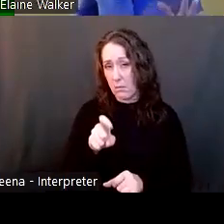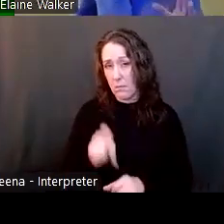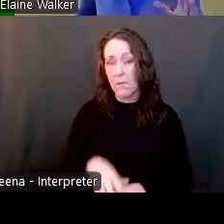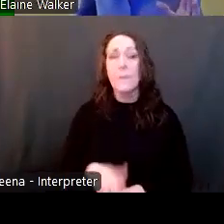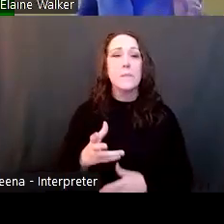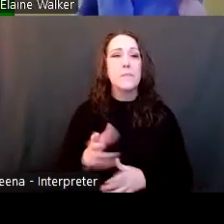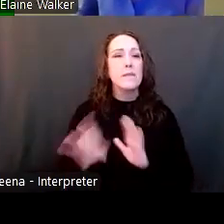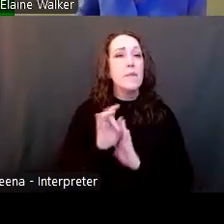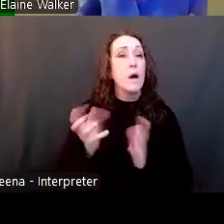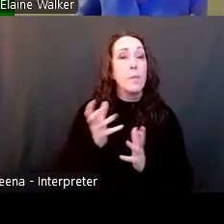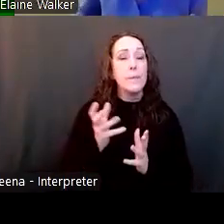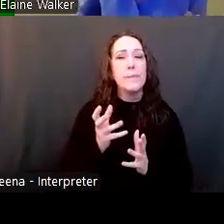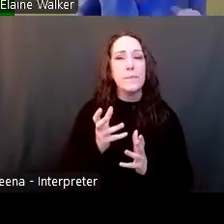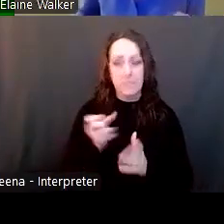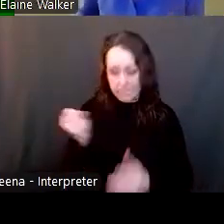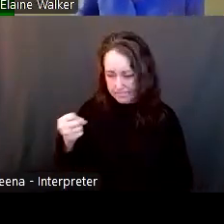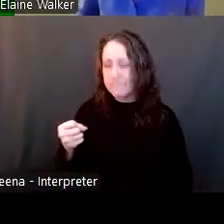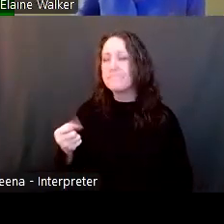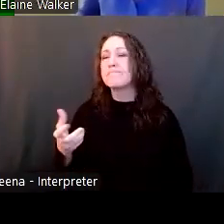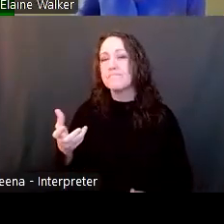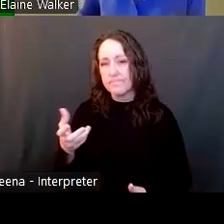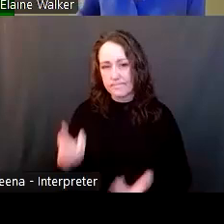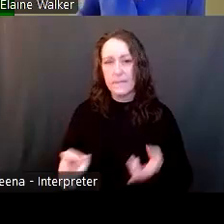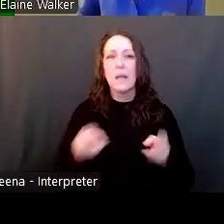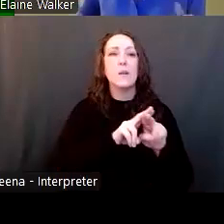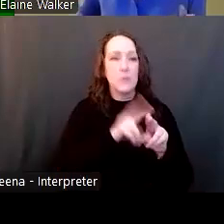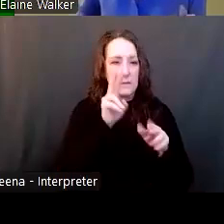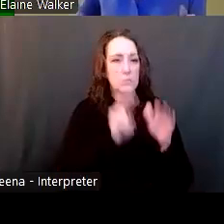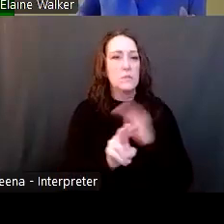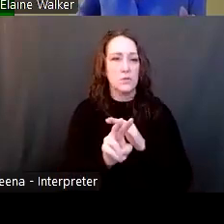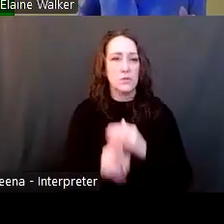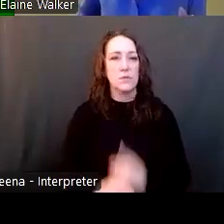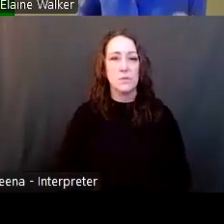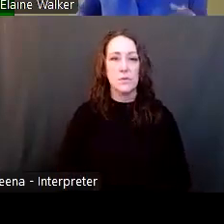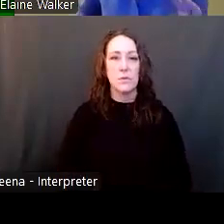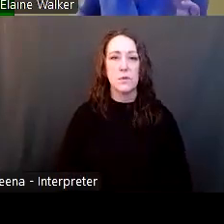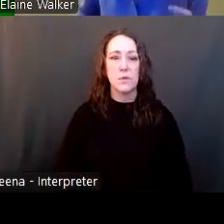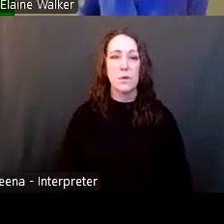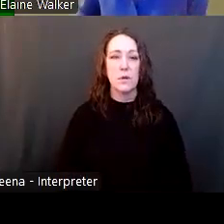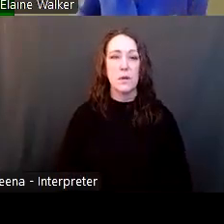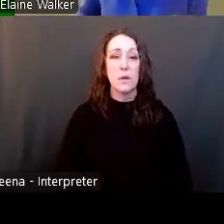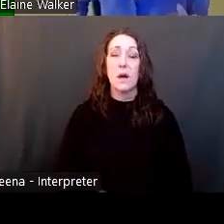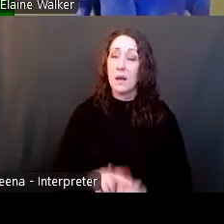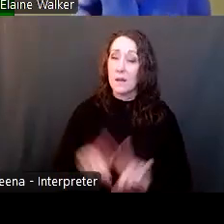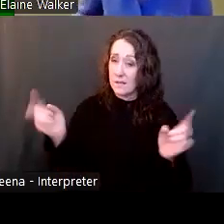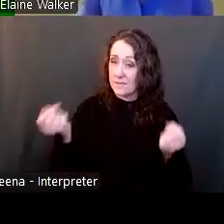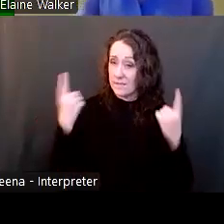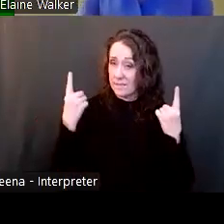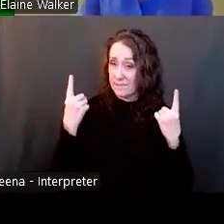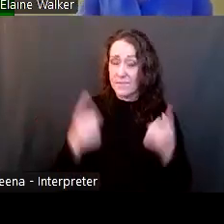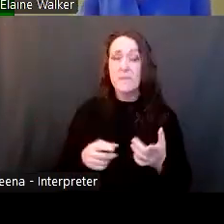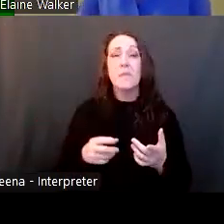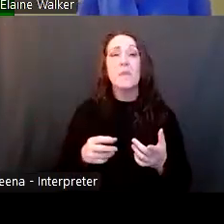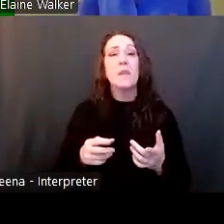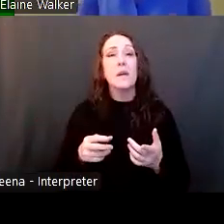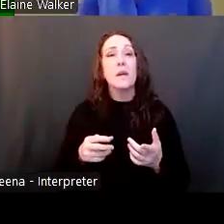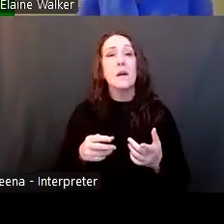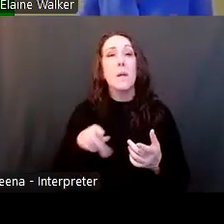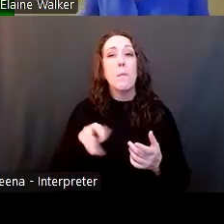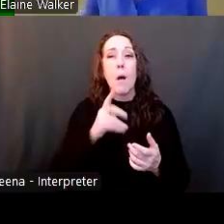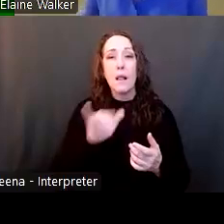is that there was an increase in prediction um however when the polygenic risk score was added